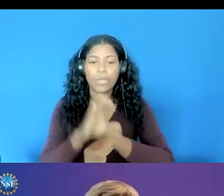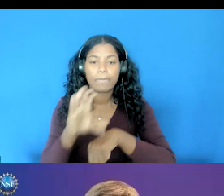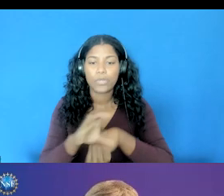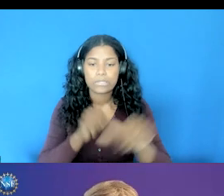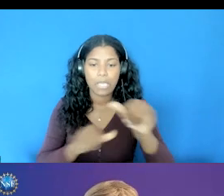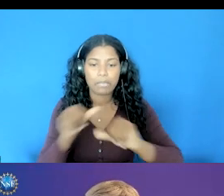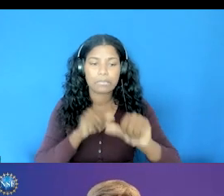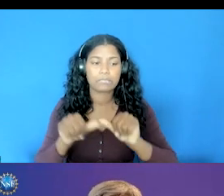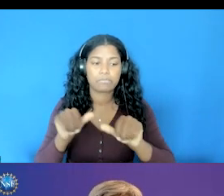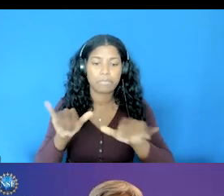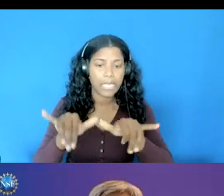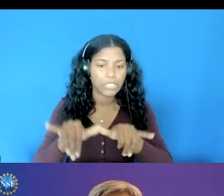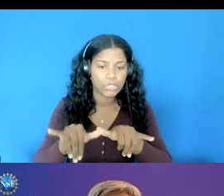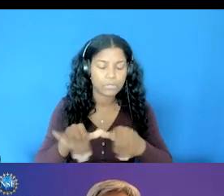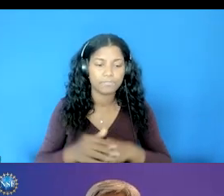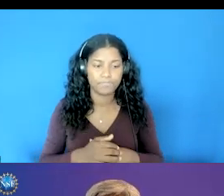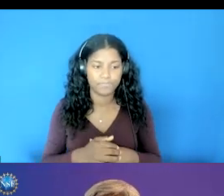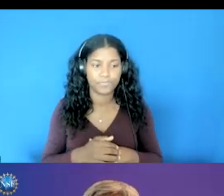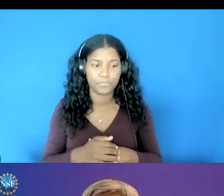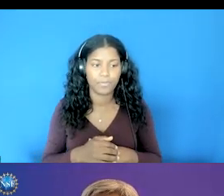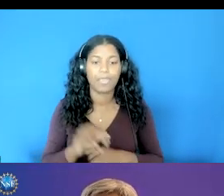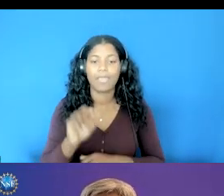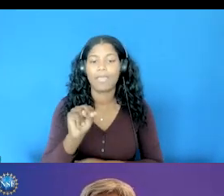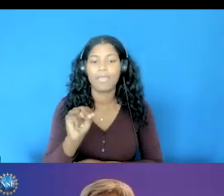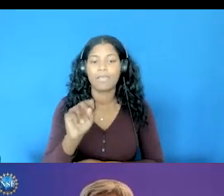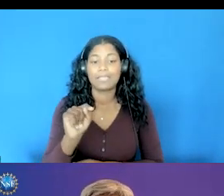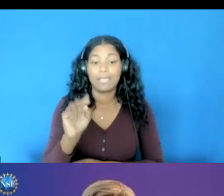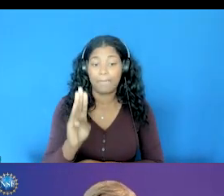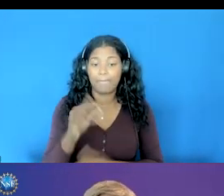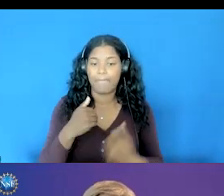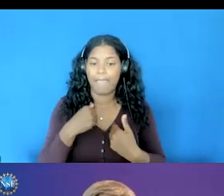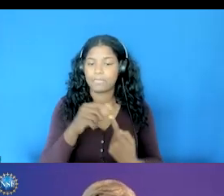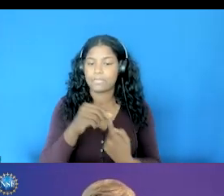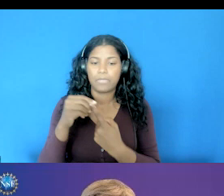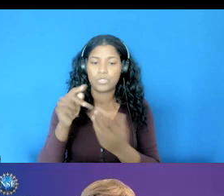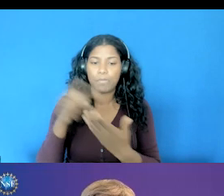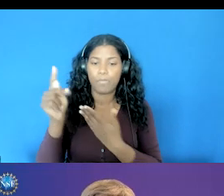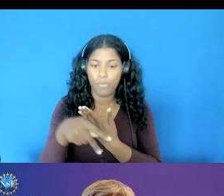In addition, MCB has special programs that support areas of particular interest to us.